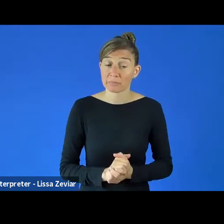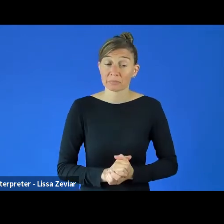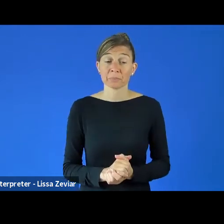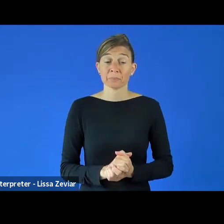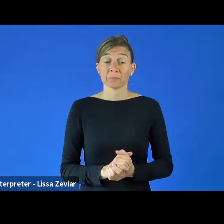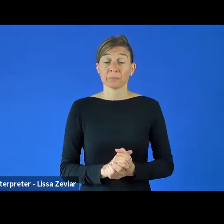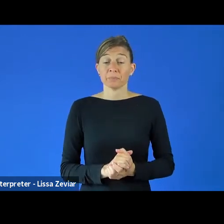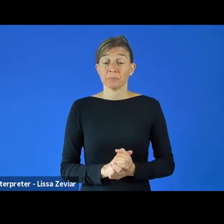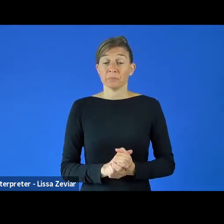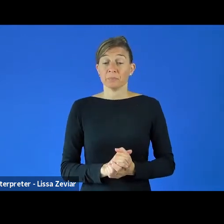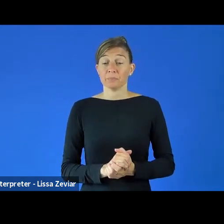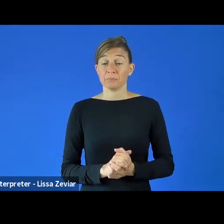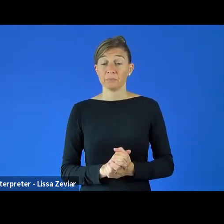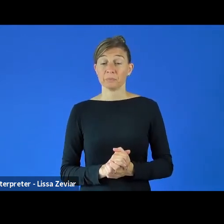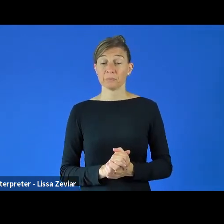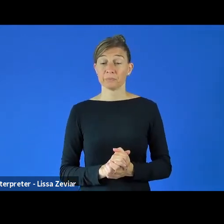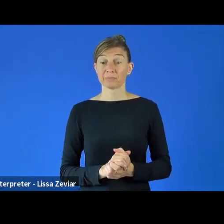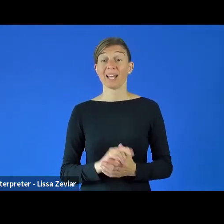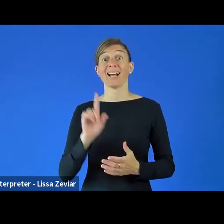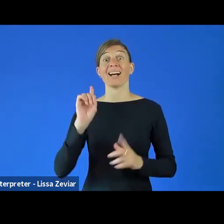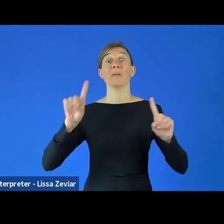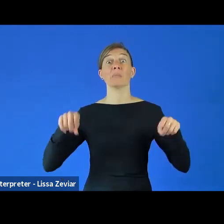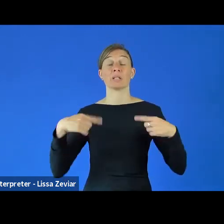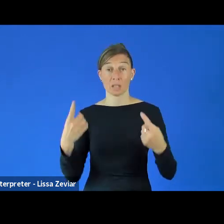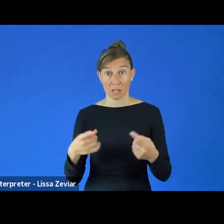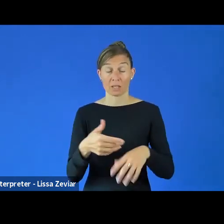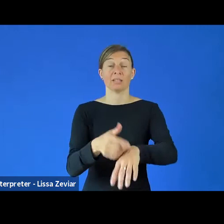EDF staff will be working at the EU level.